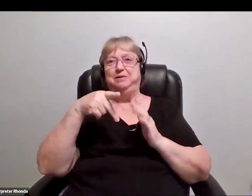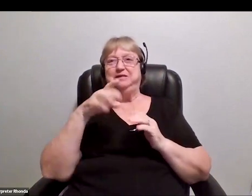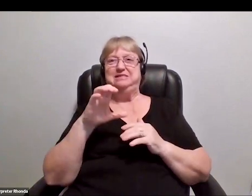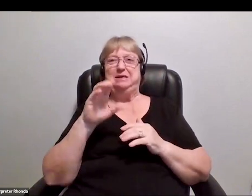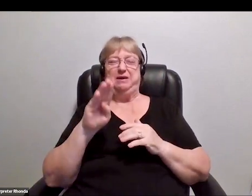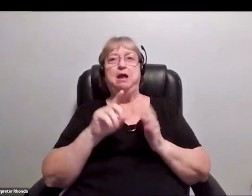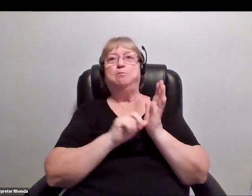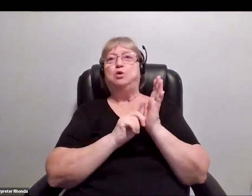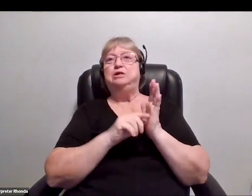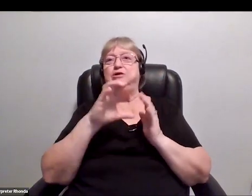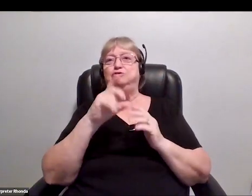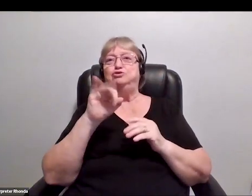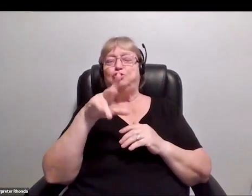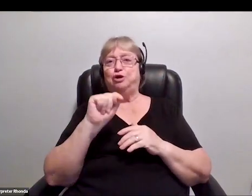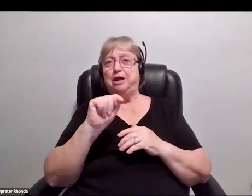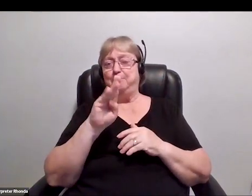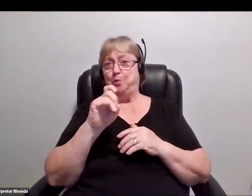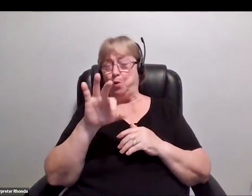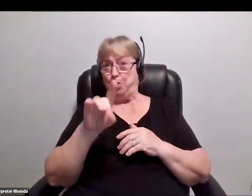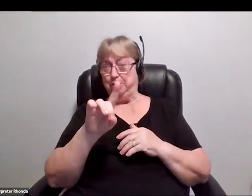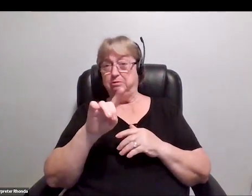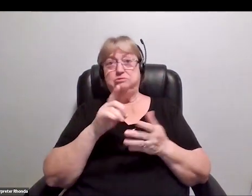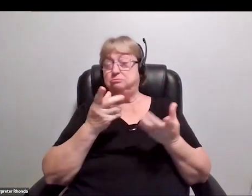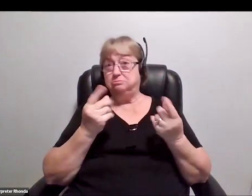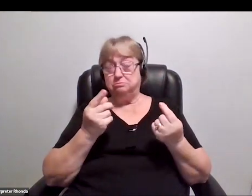Basically, what that is it creates this circuit board, which the wires are now embedded in.